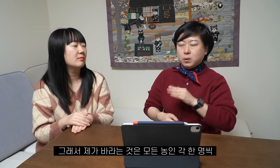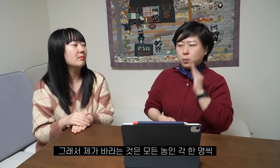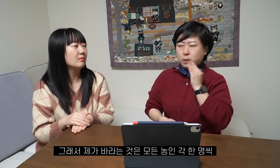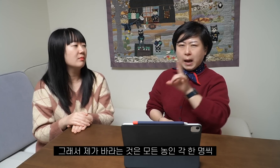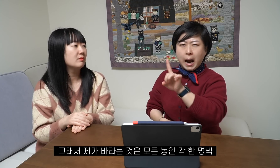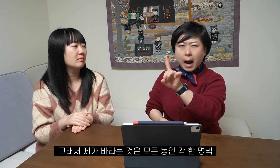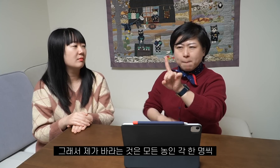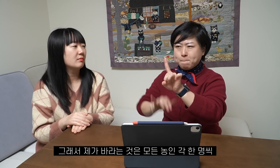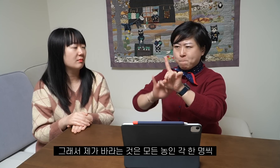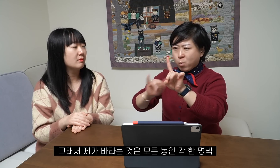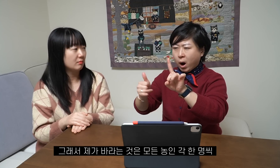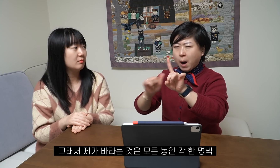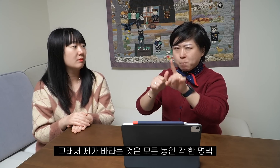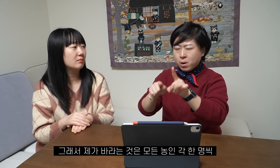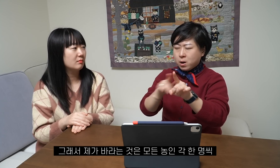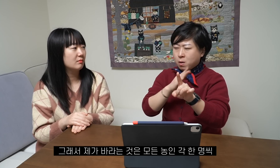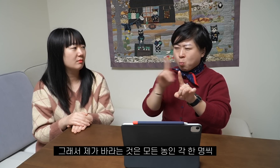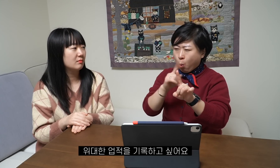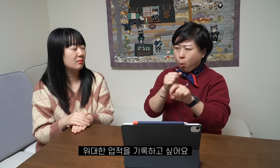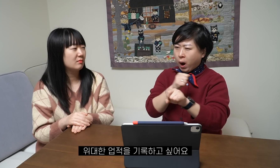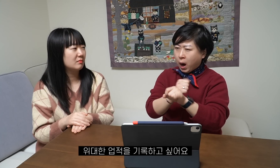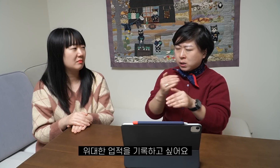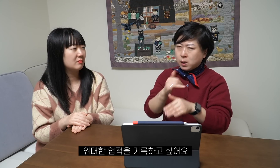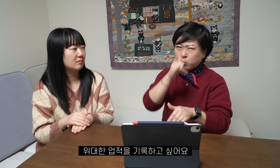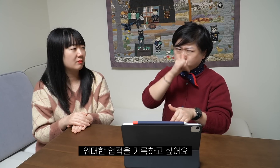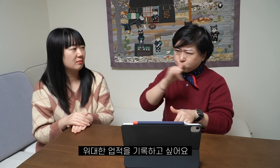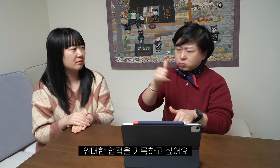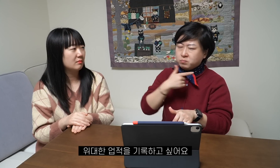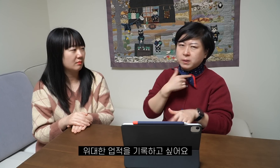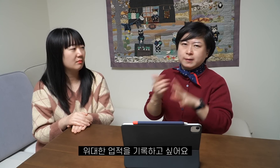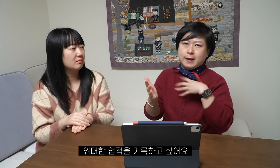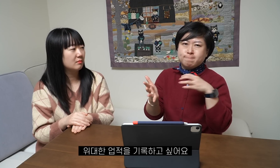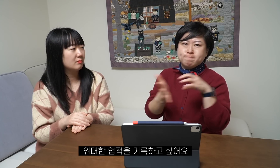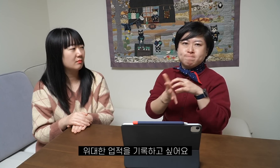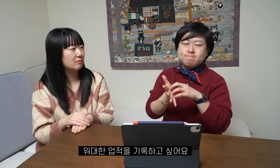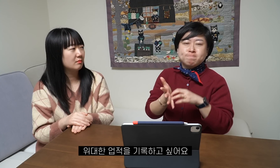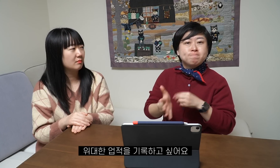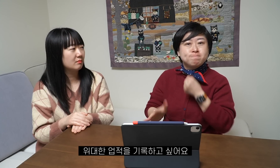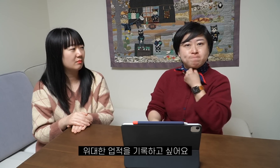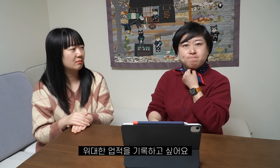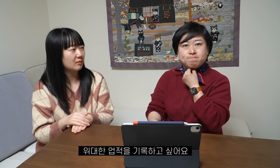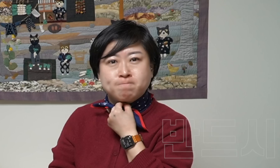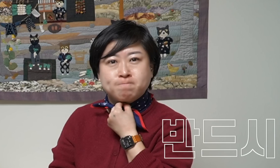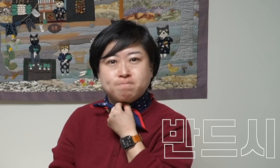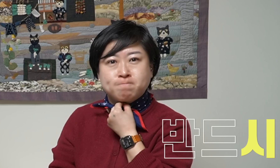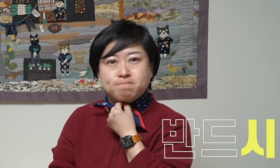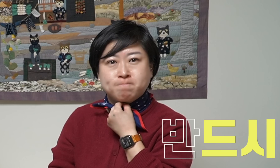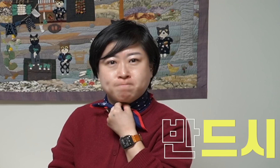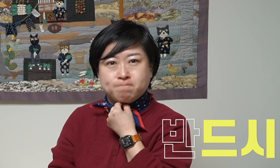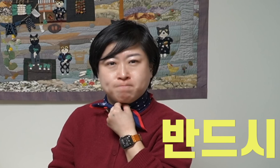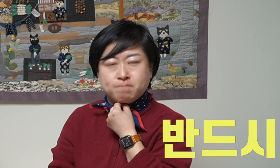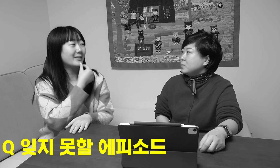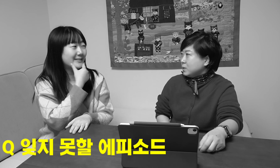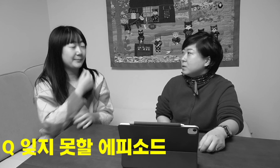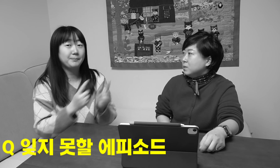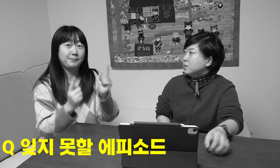So what I want is to record a great achievement for each deaf person. certainly